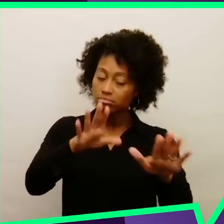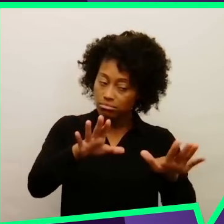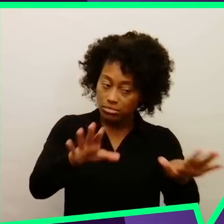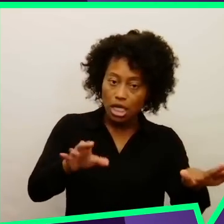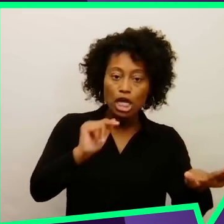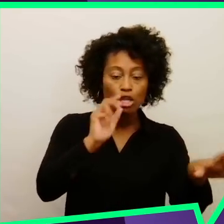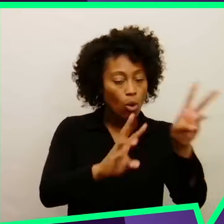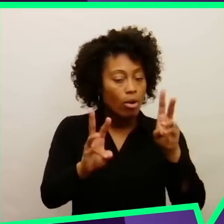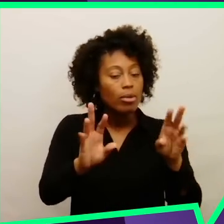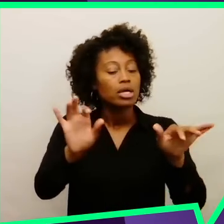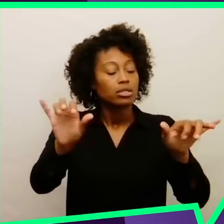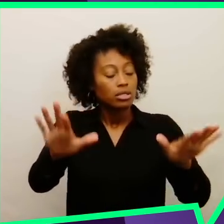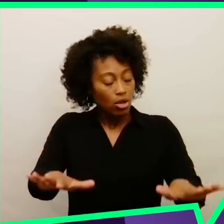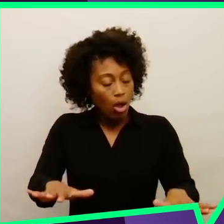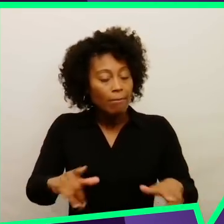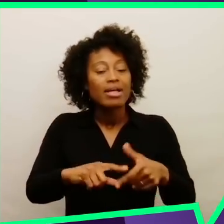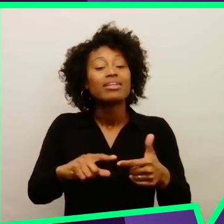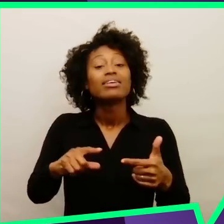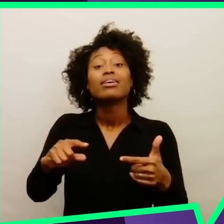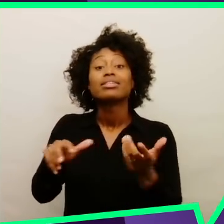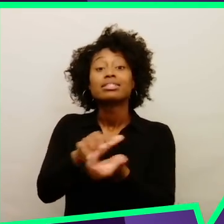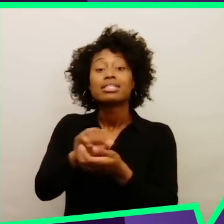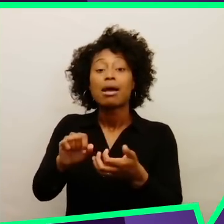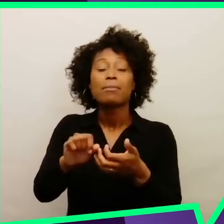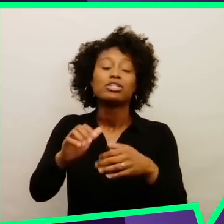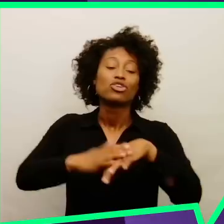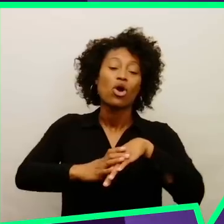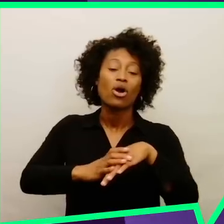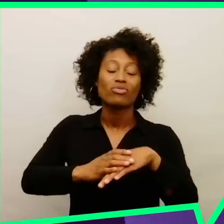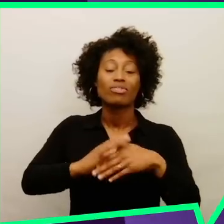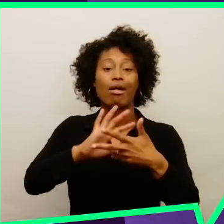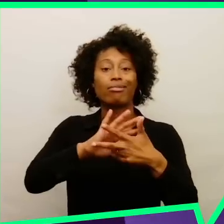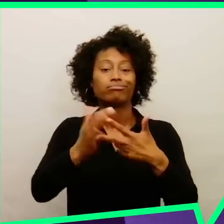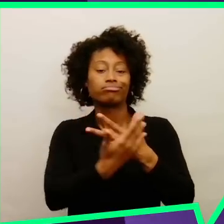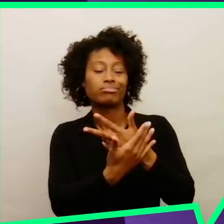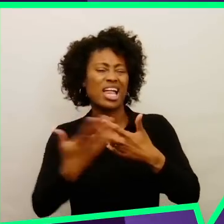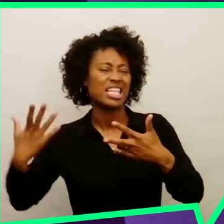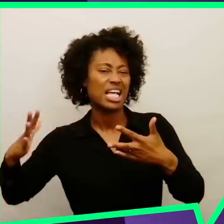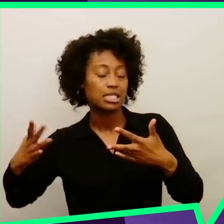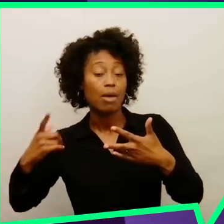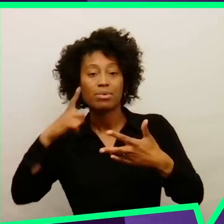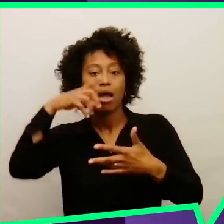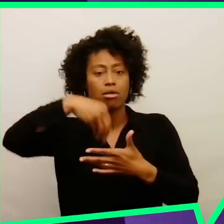Don't worry, everybody. The damage is just cosmetic. But he already has damage on his car,